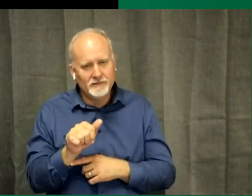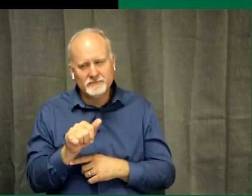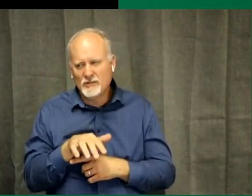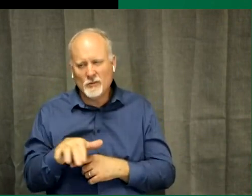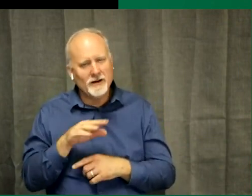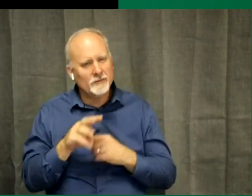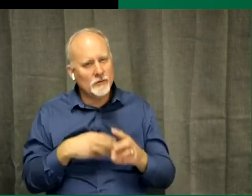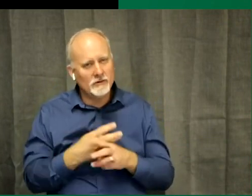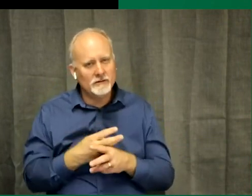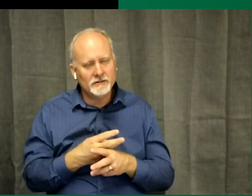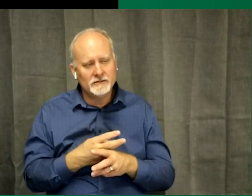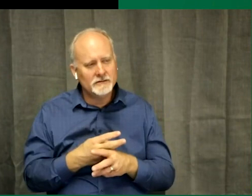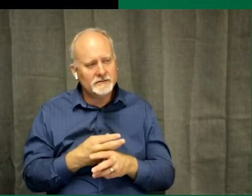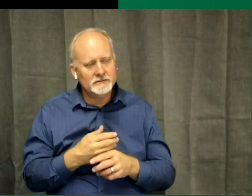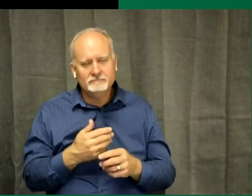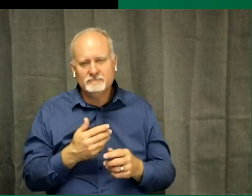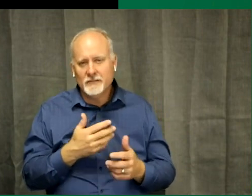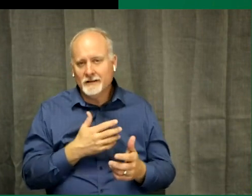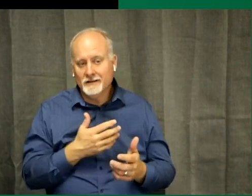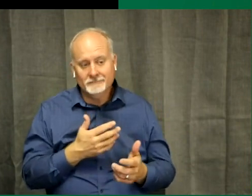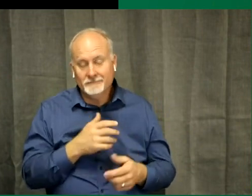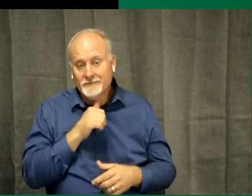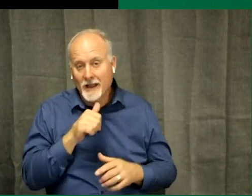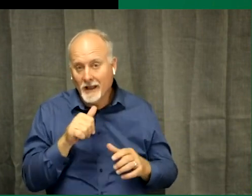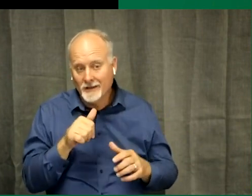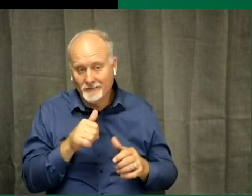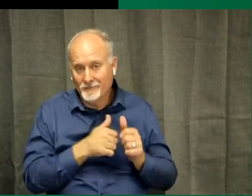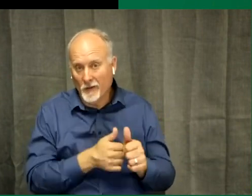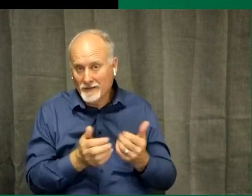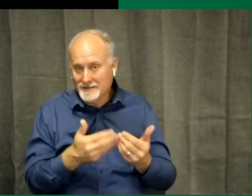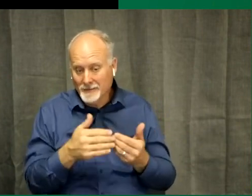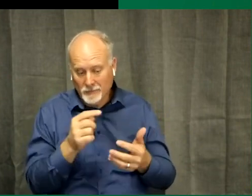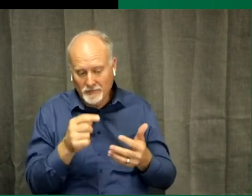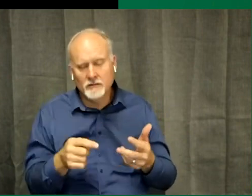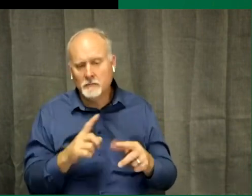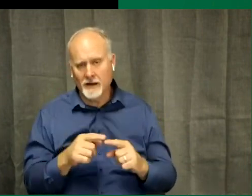are just failing to do simple things but i'm very impressed with what i'm seeing happening on our